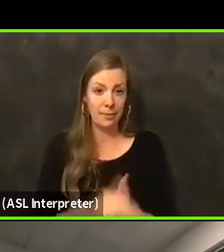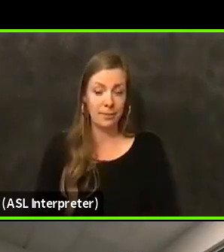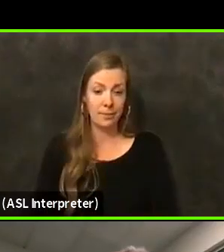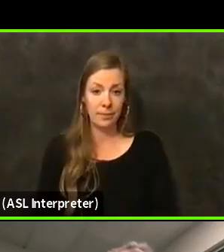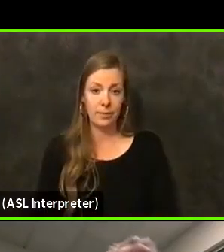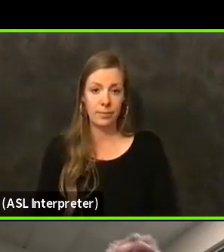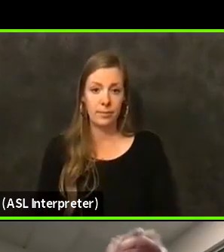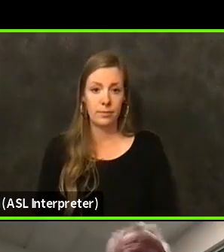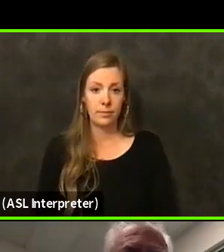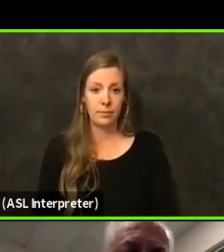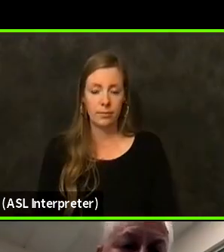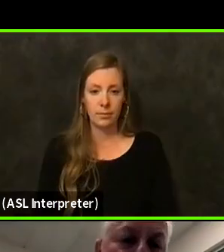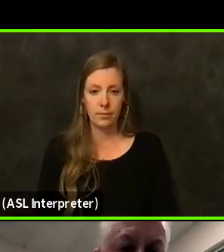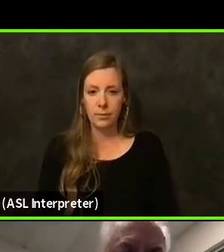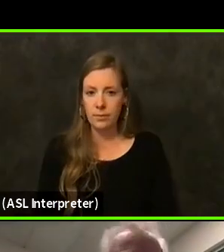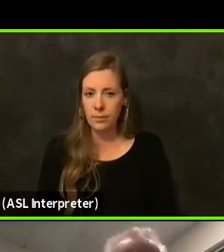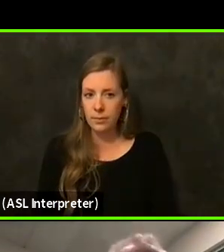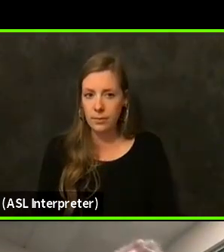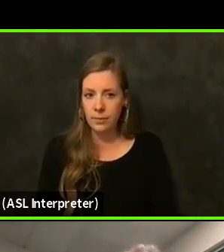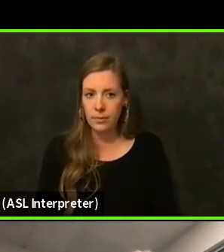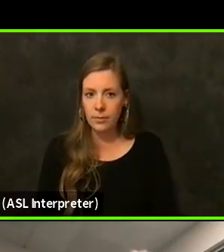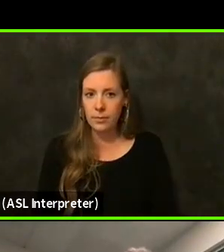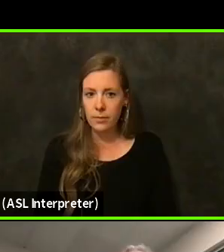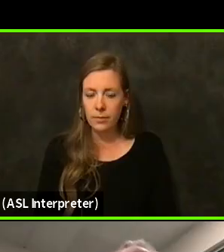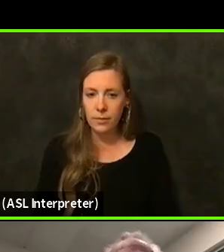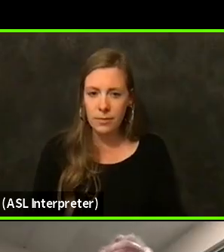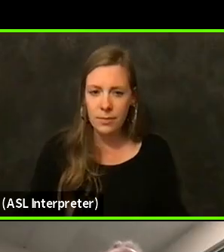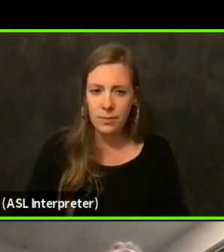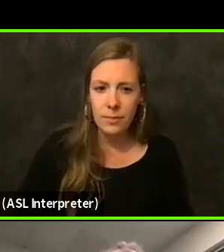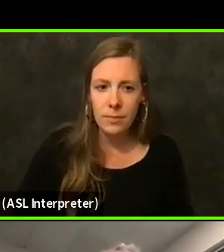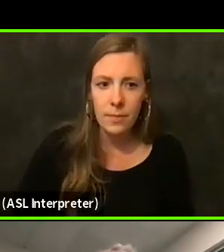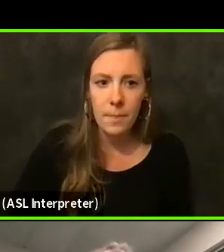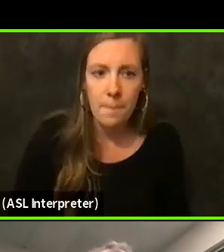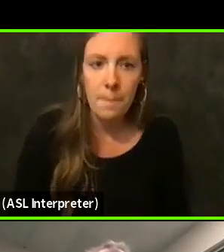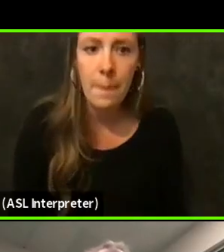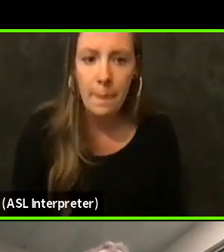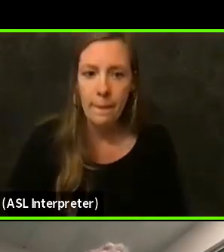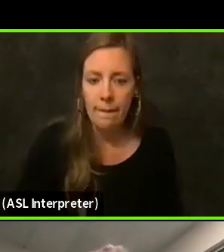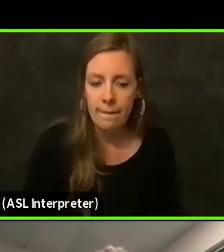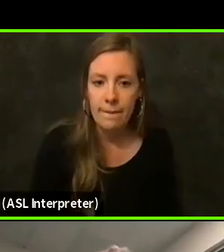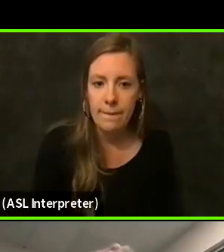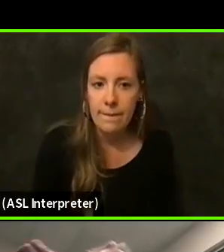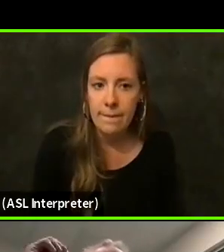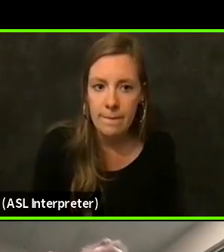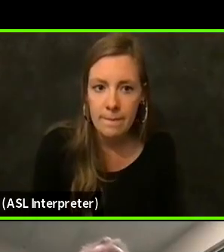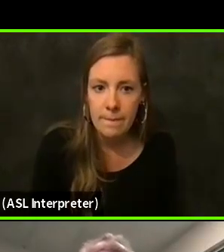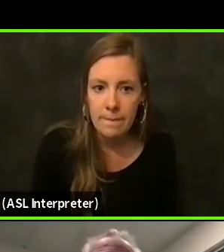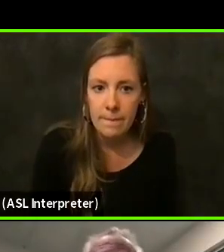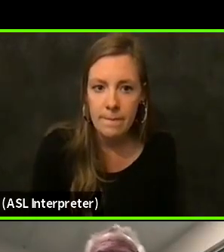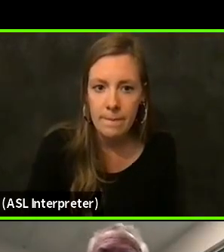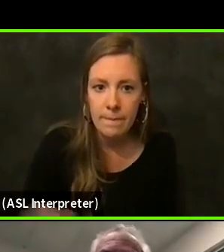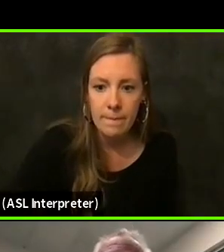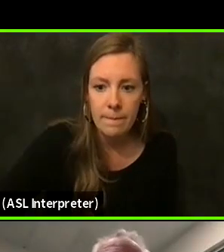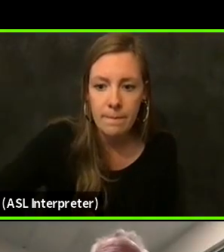But are for our vaccine supply for us from.